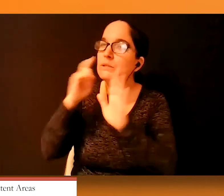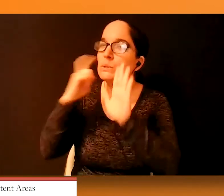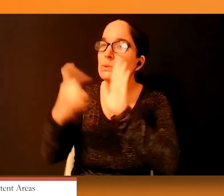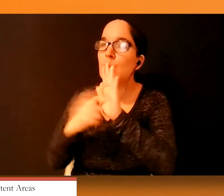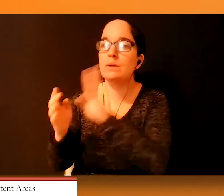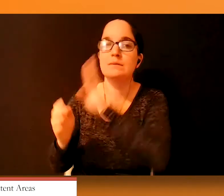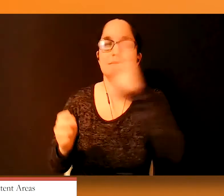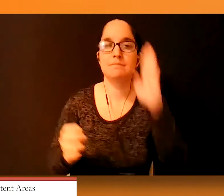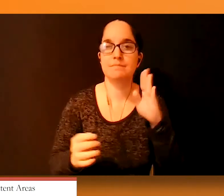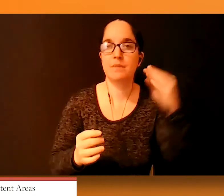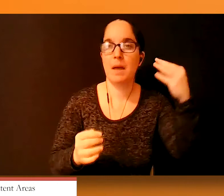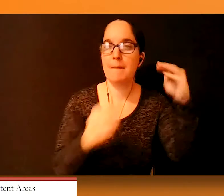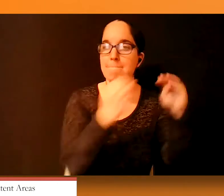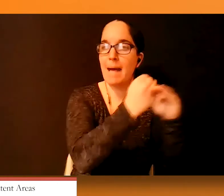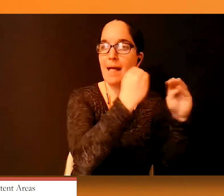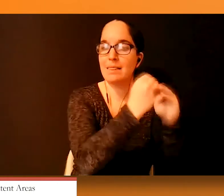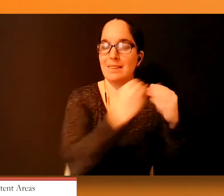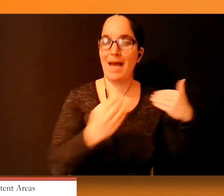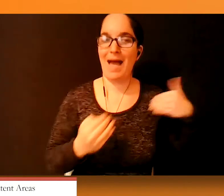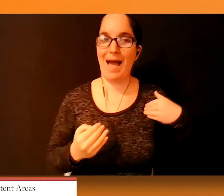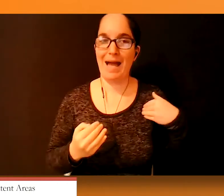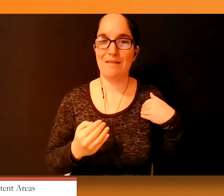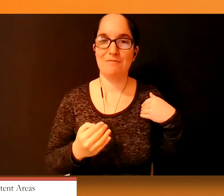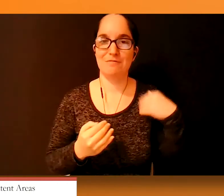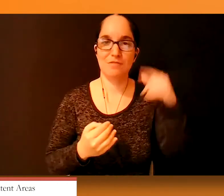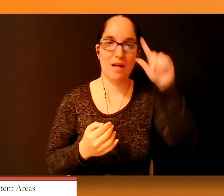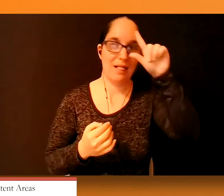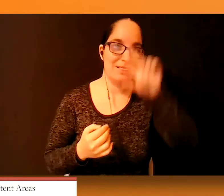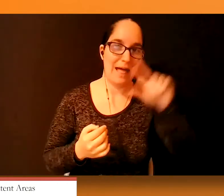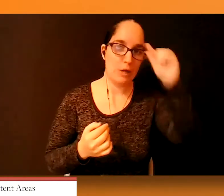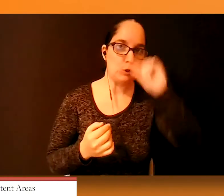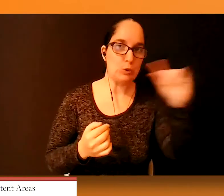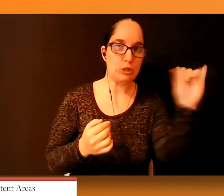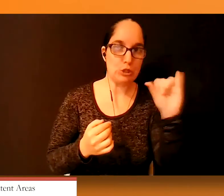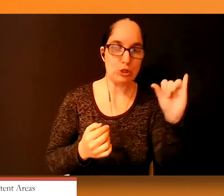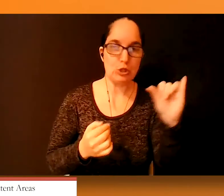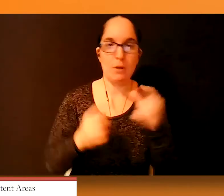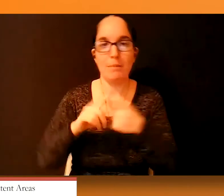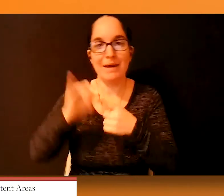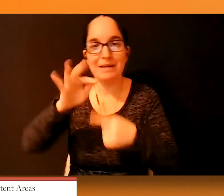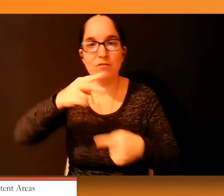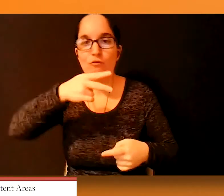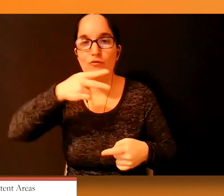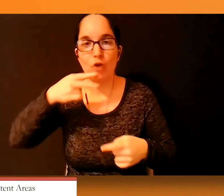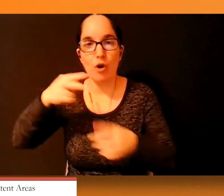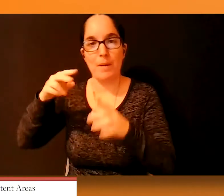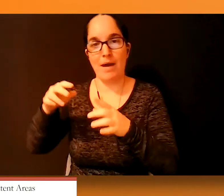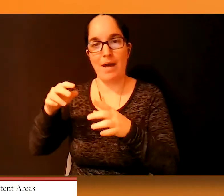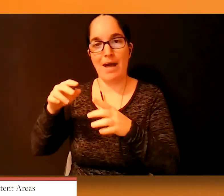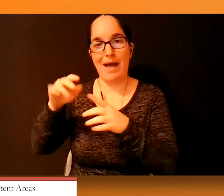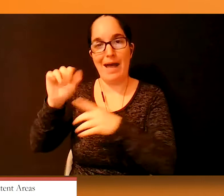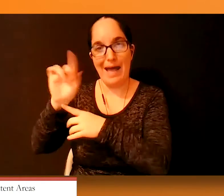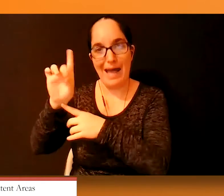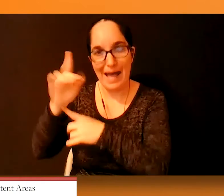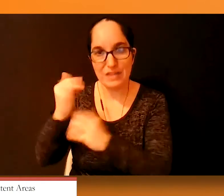There's the nominalization of verbs and adjectives. So, you have verbs and adjectives that become nouns. Now we have to look at that